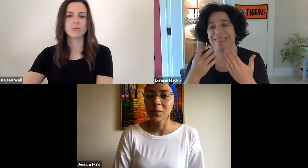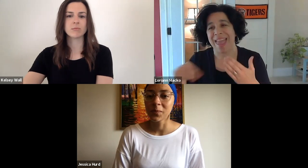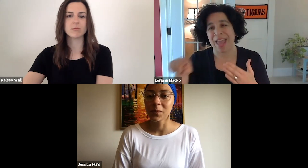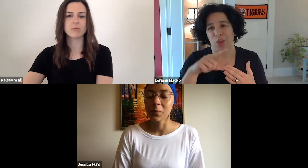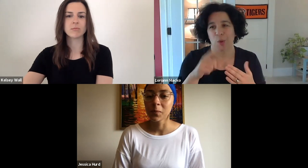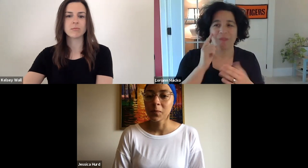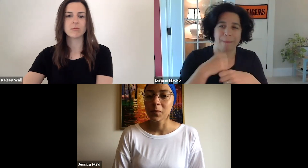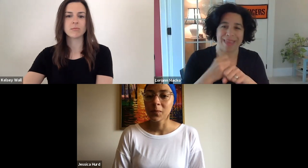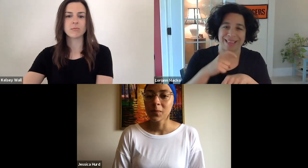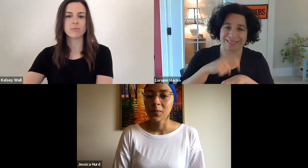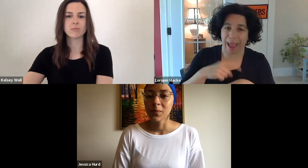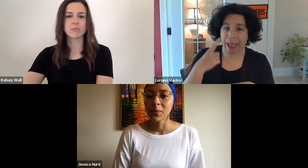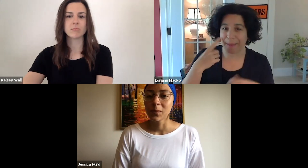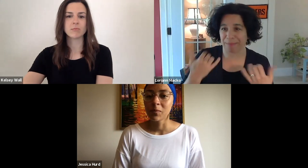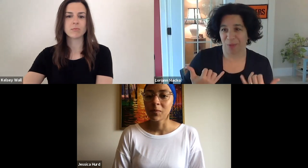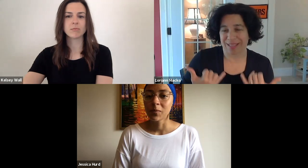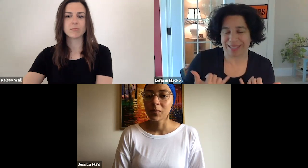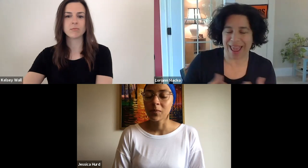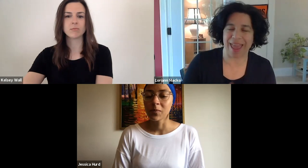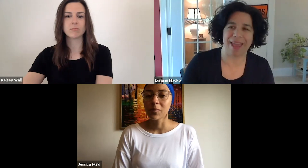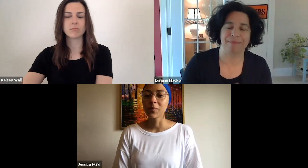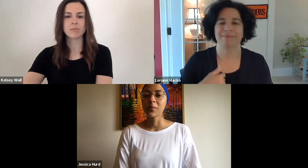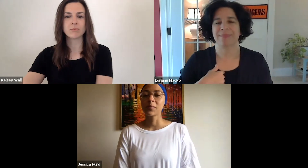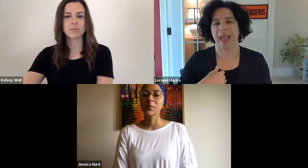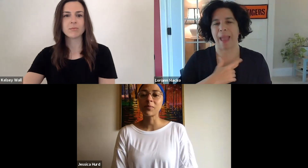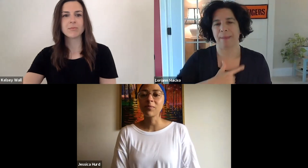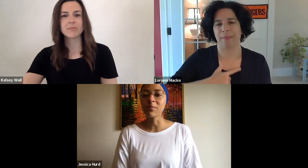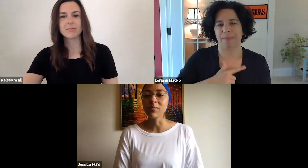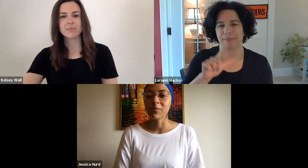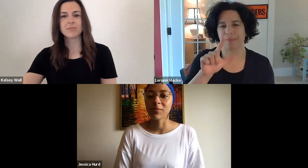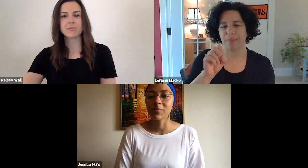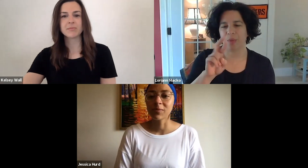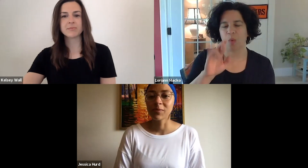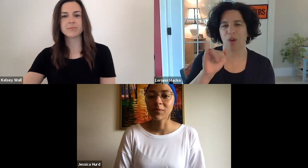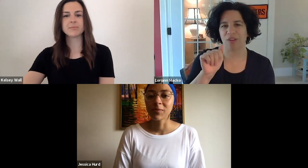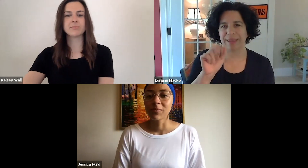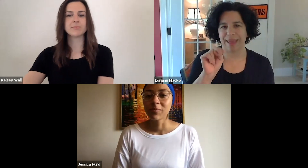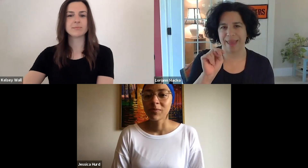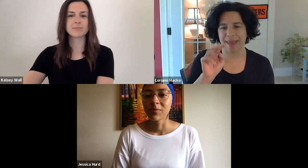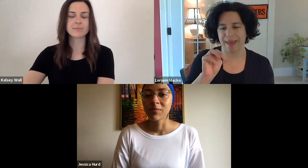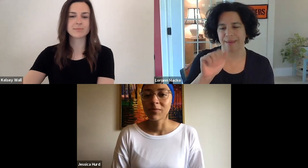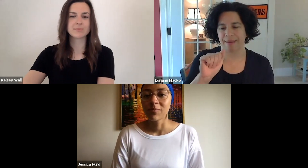and thank you for making the time to be here with us today. My name is Loriann Macko,